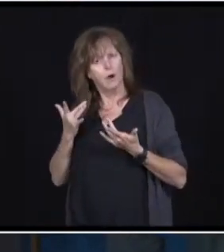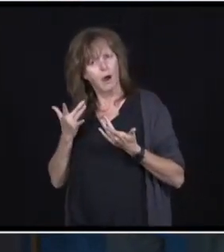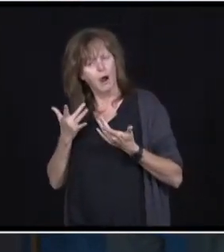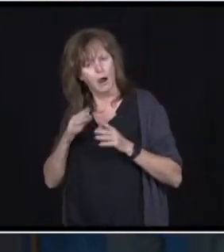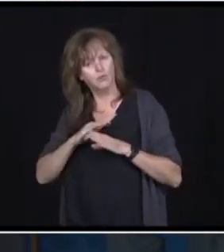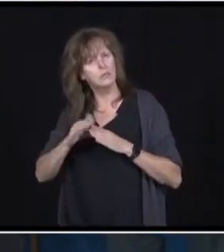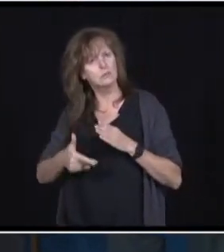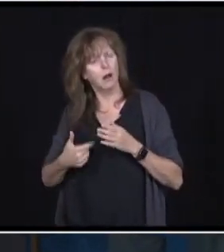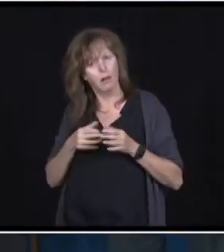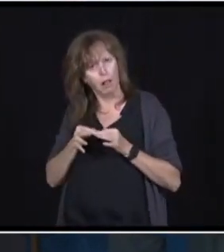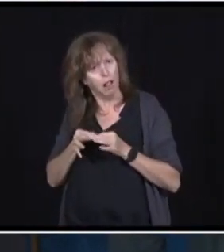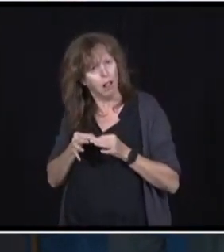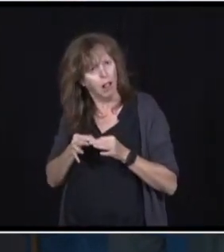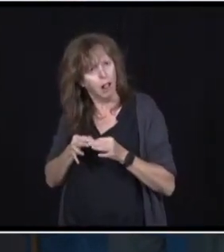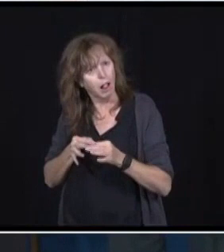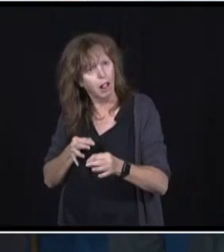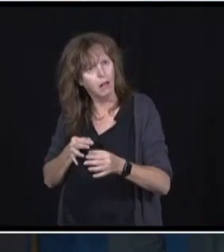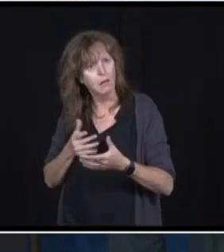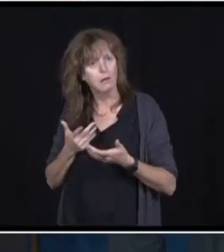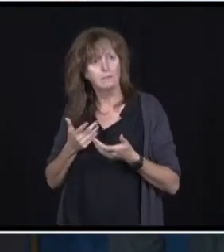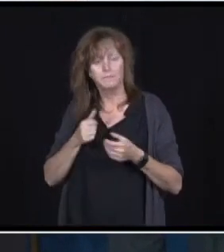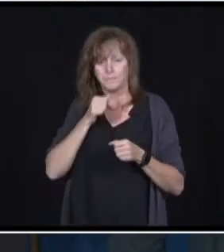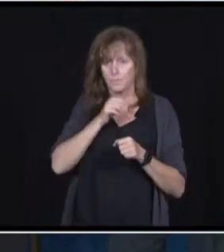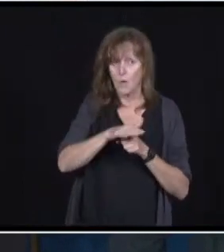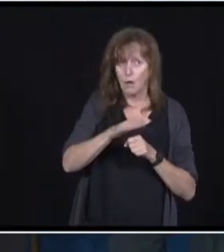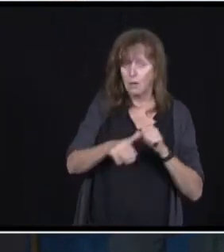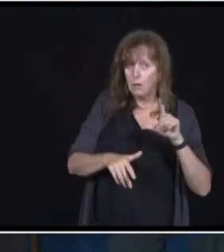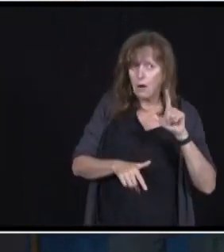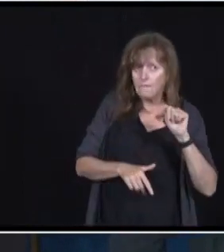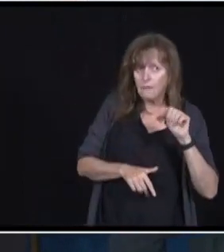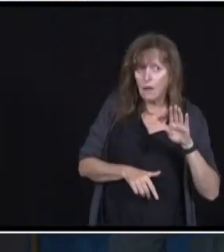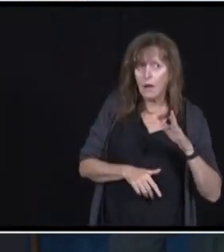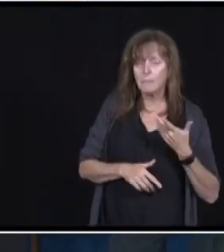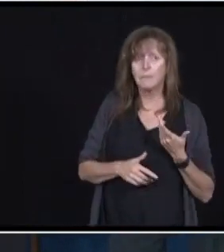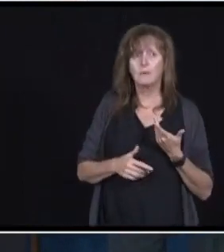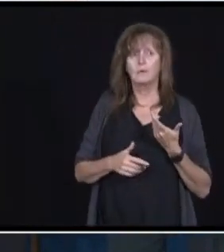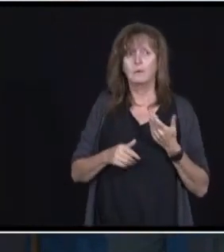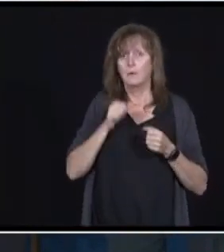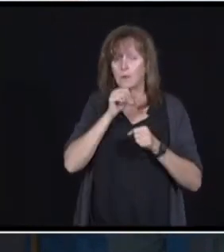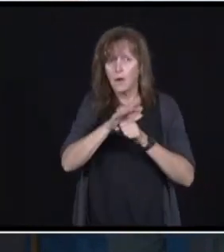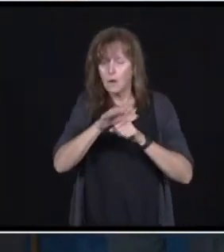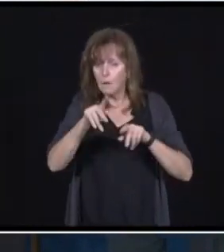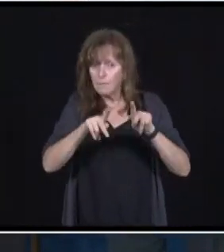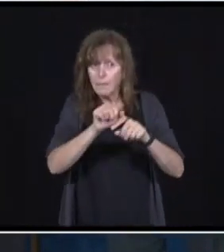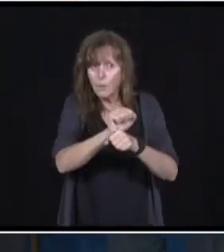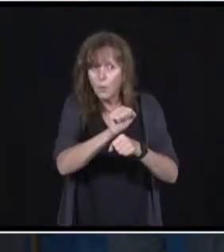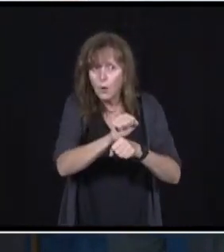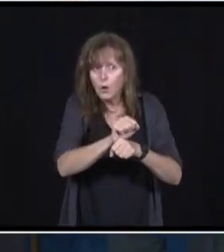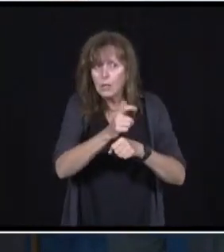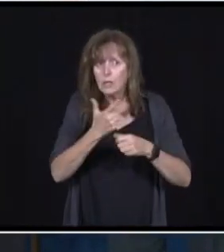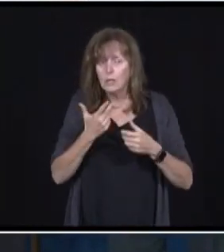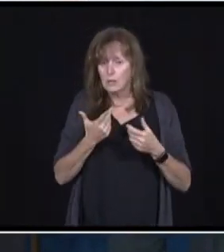It looks like we are getting that backlog. Remember we saw earlier in the pandemic, I am just wondering, why are we falling behind again?